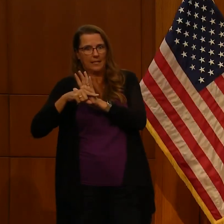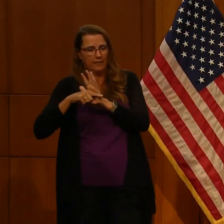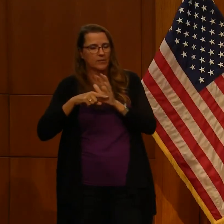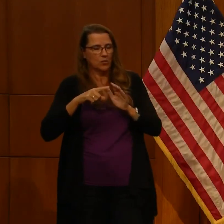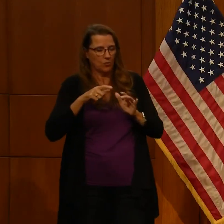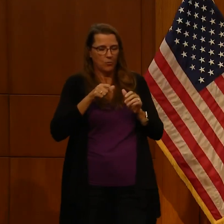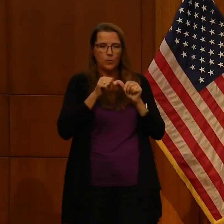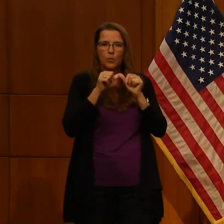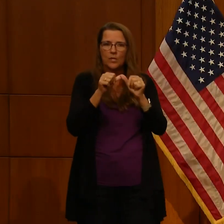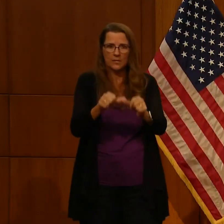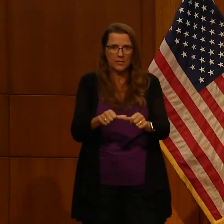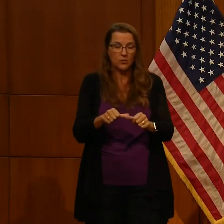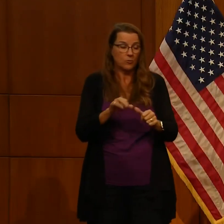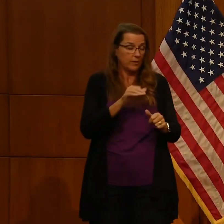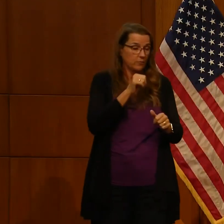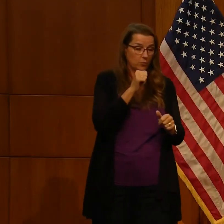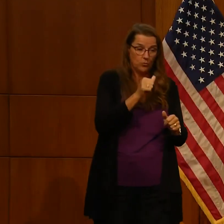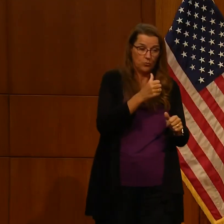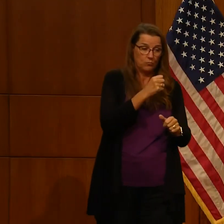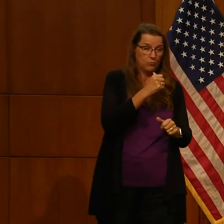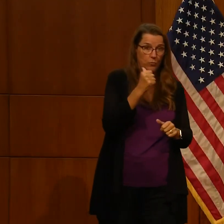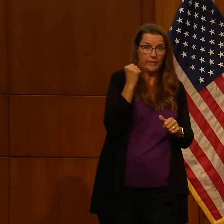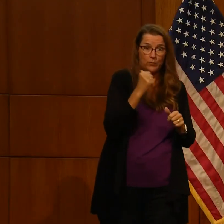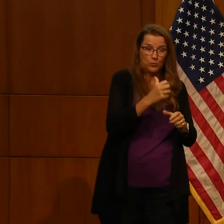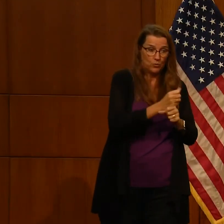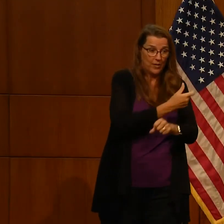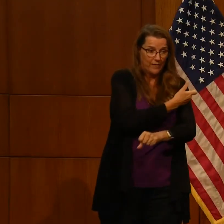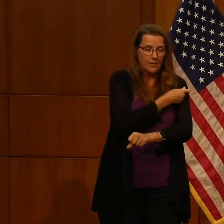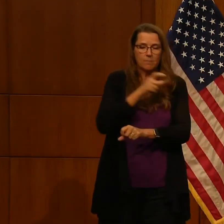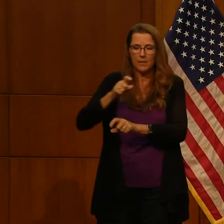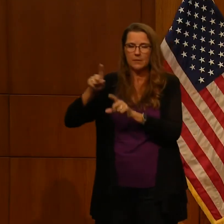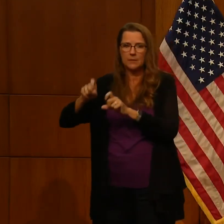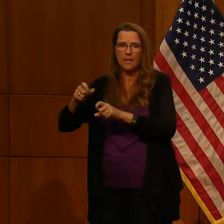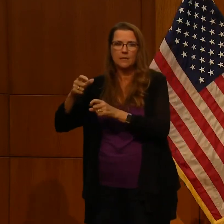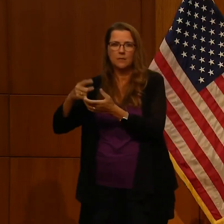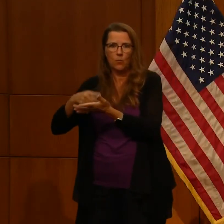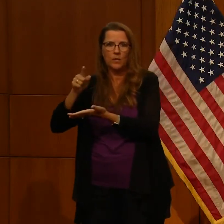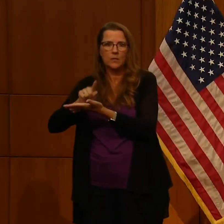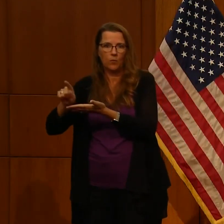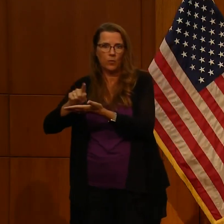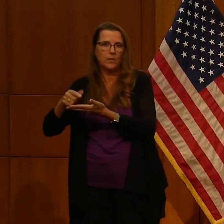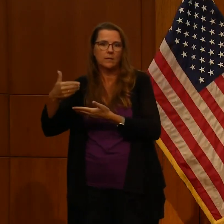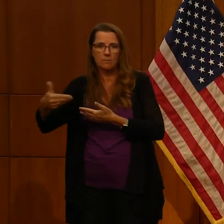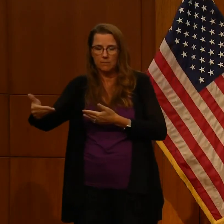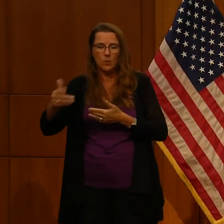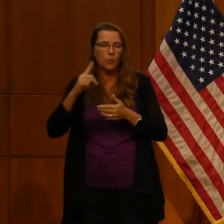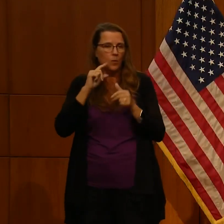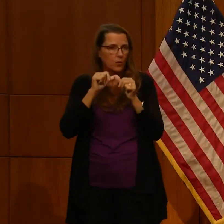OF A NEGATIVE TEST AND SO WE'RE GOING TO CONTINUE. ON THAT PATH